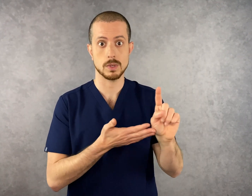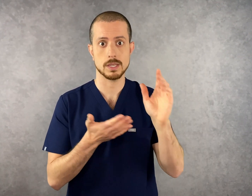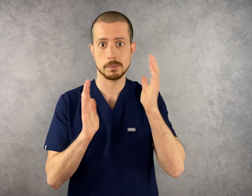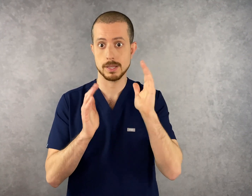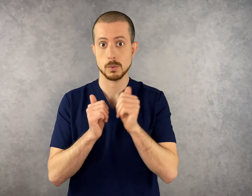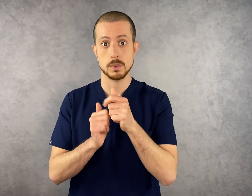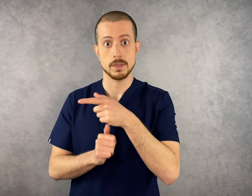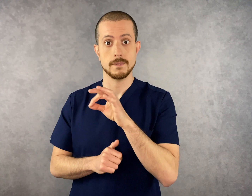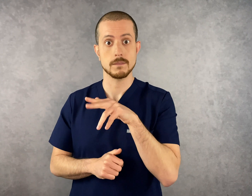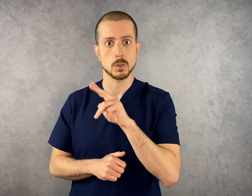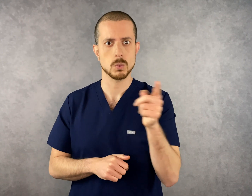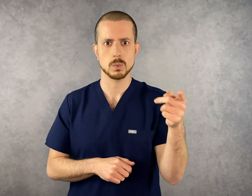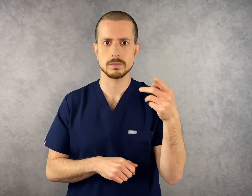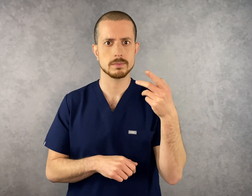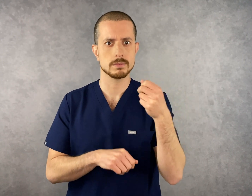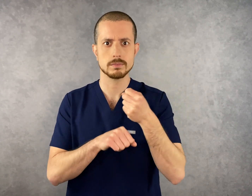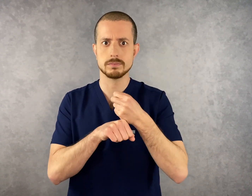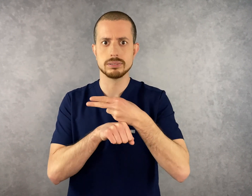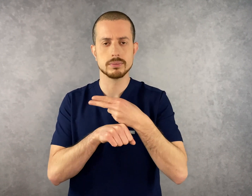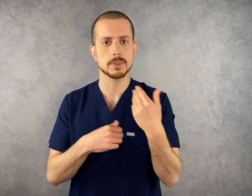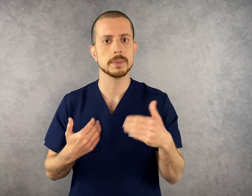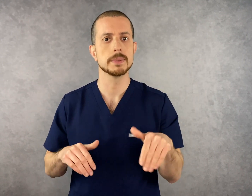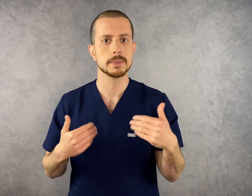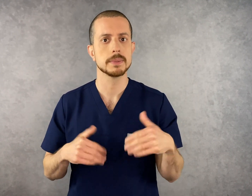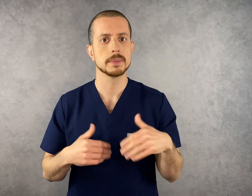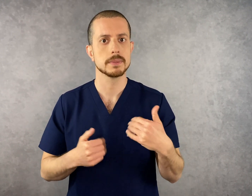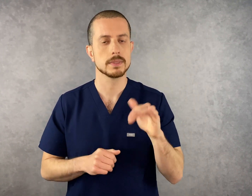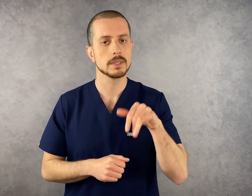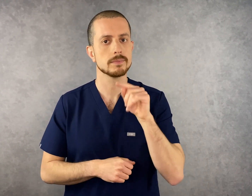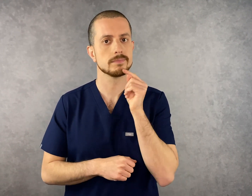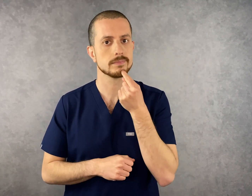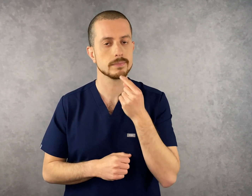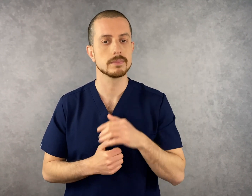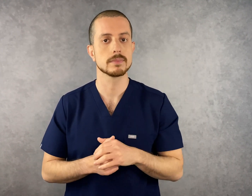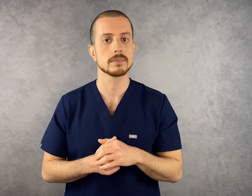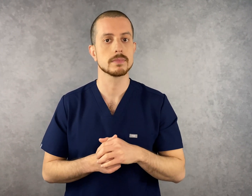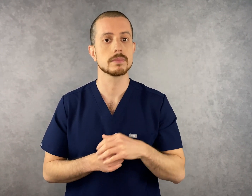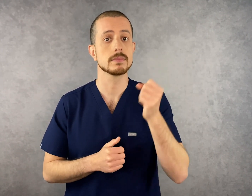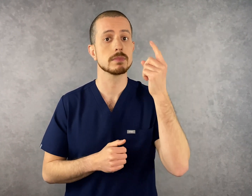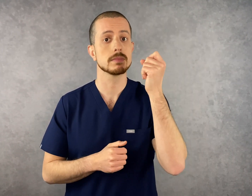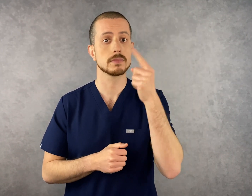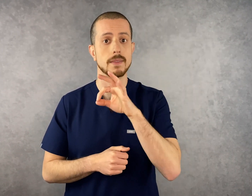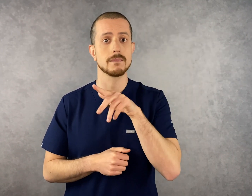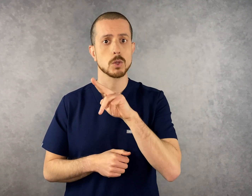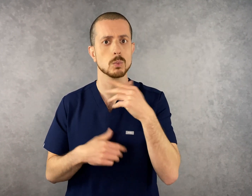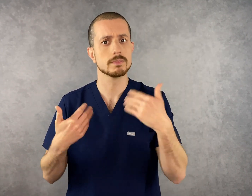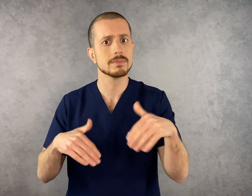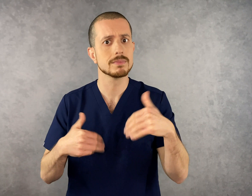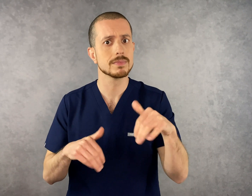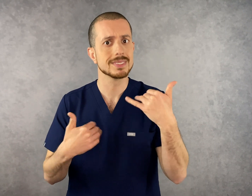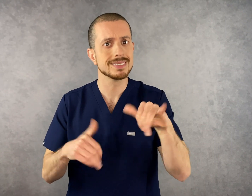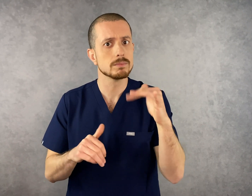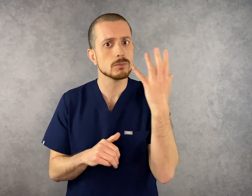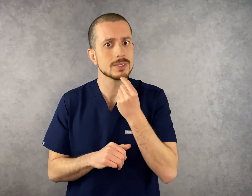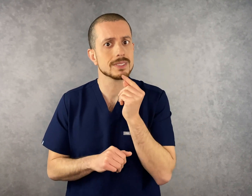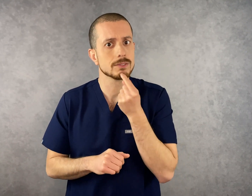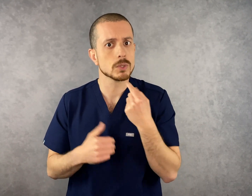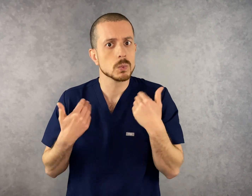per week is so much higher than that for the flu. That is sobering. Please understand that the flu is still no joke.